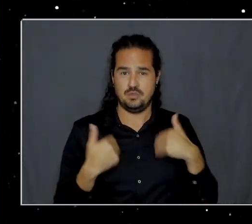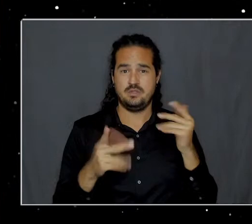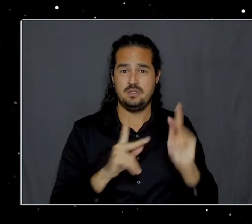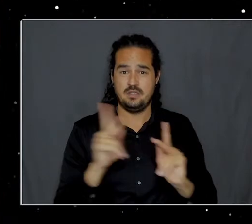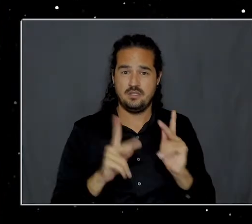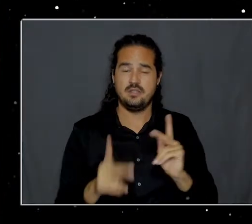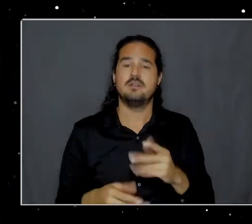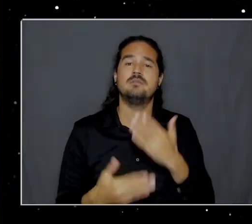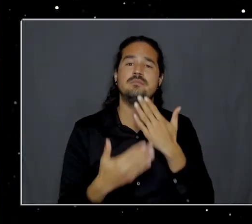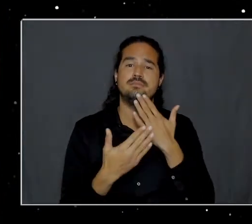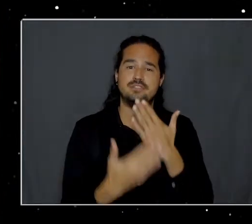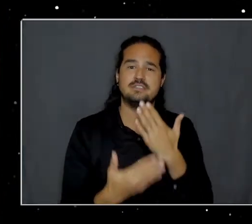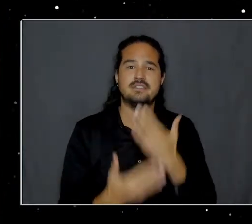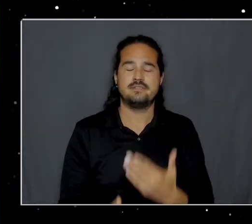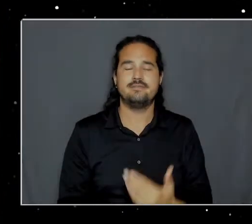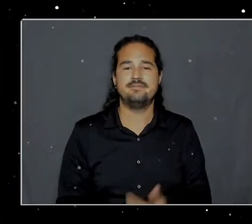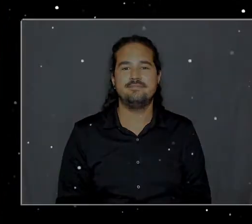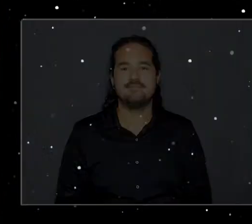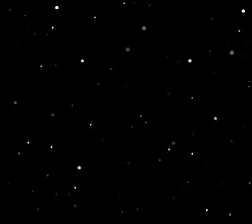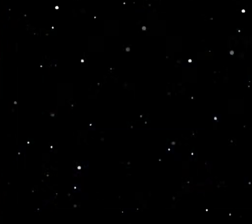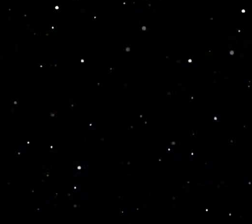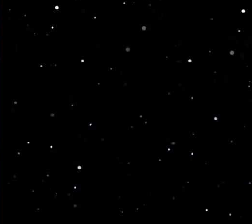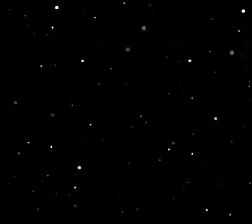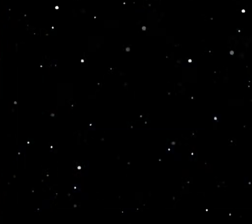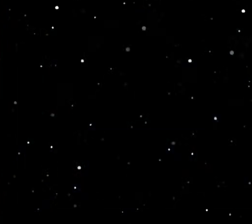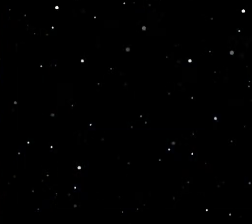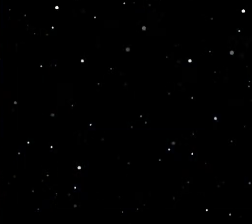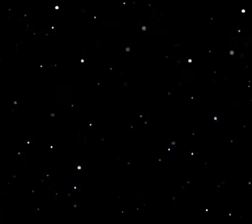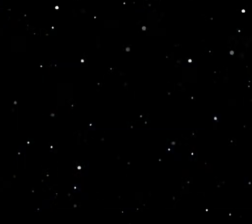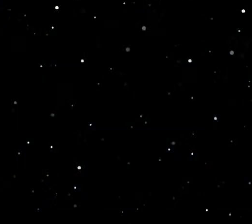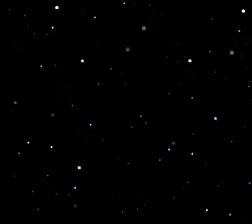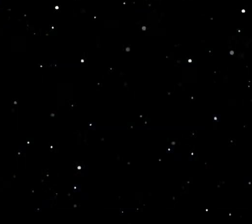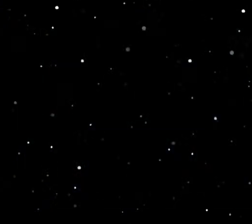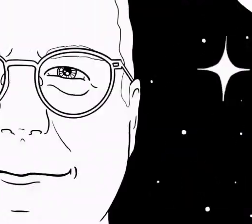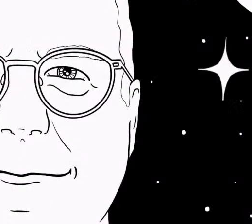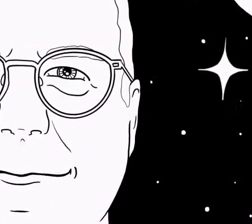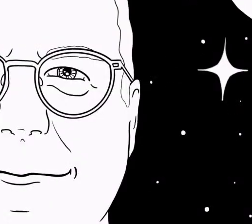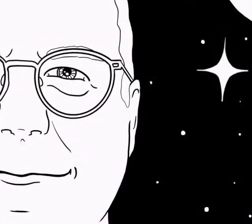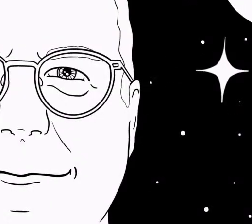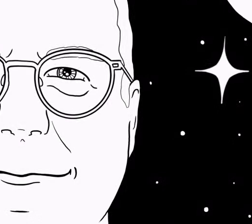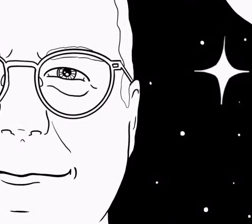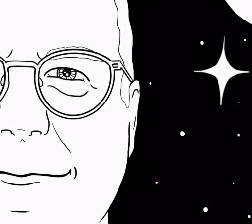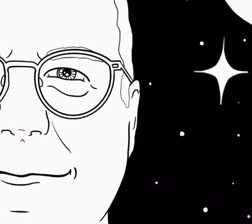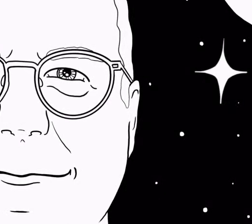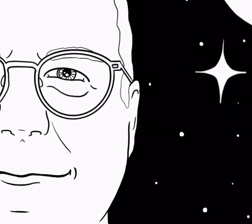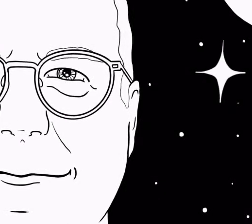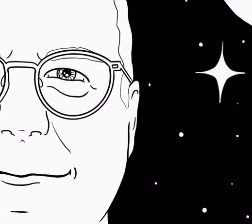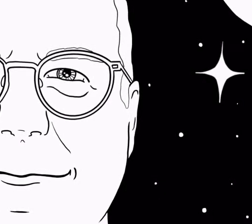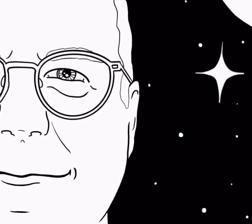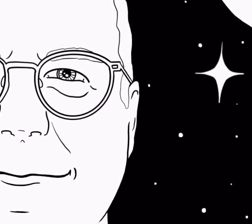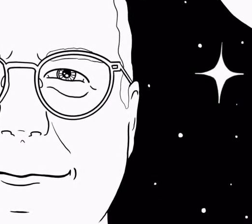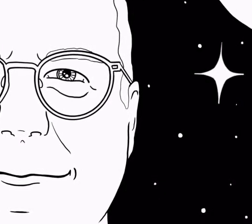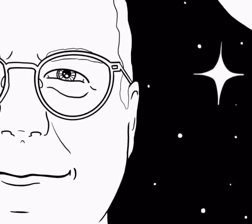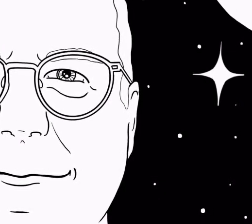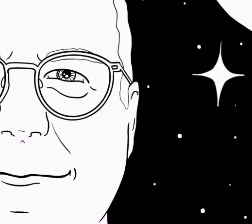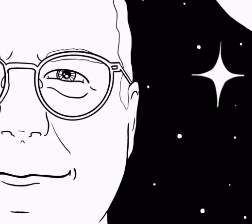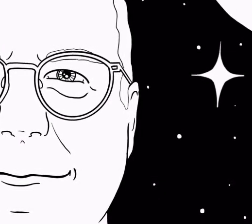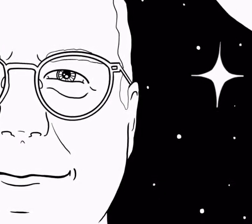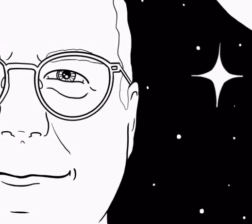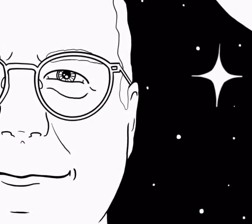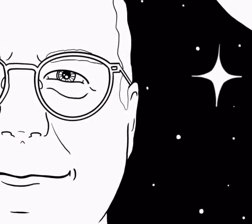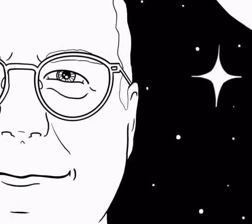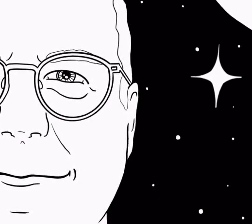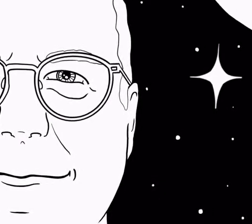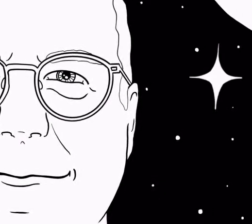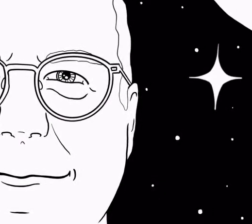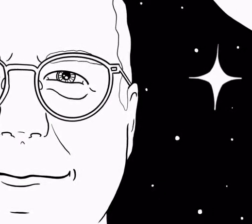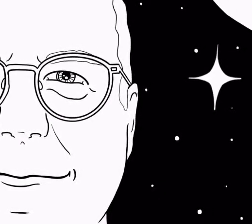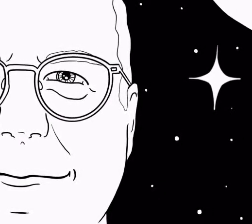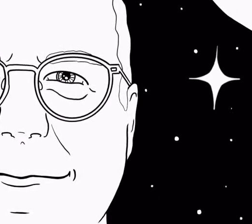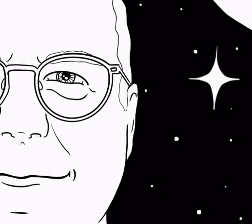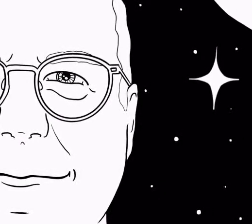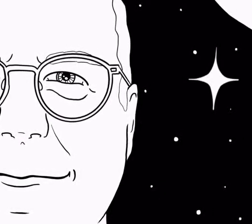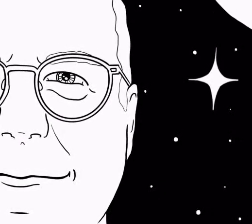IT IS SO-SO APPRECIATED.